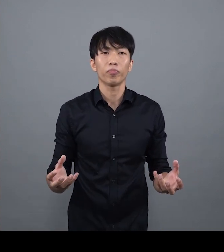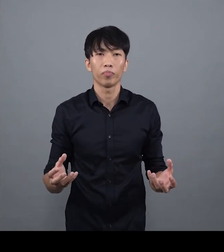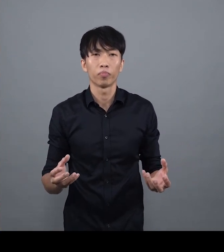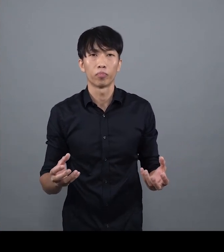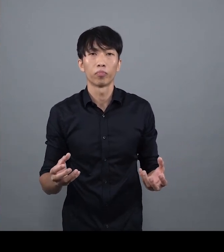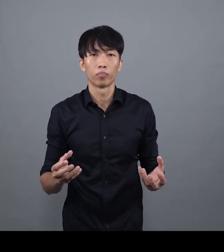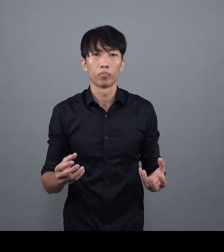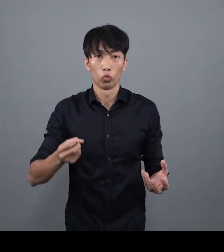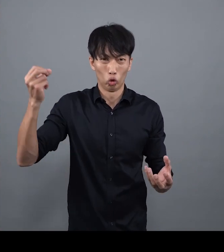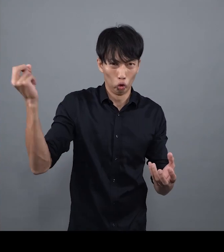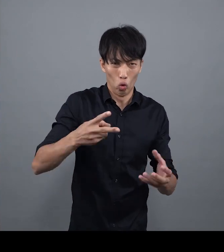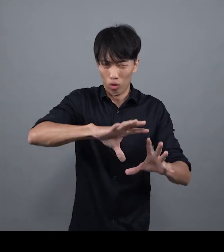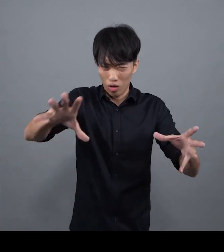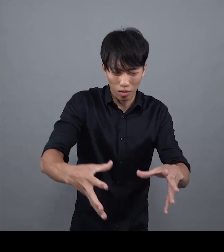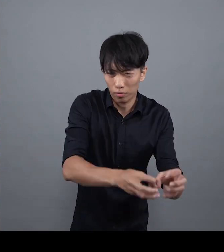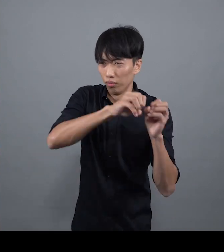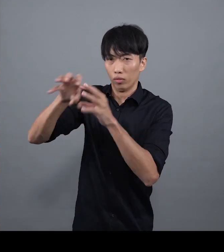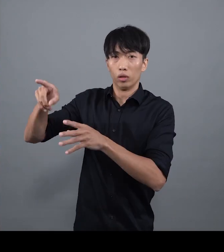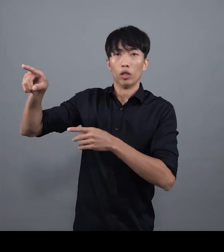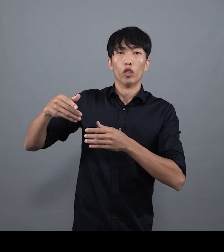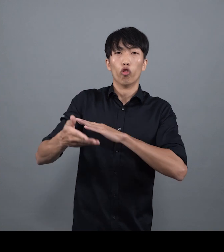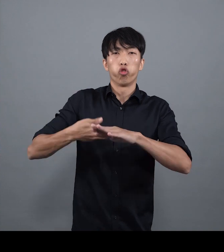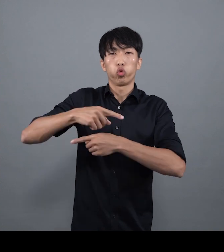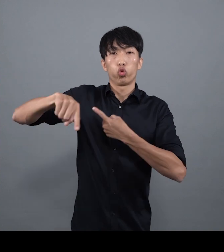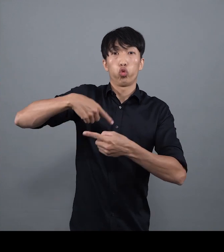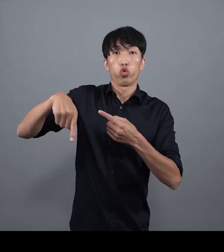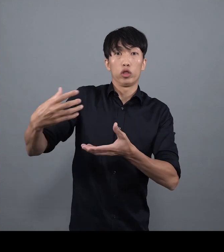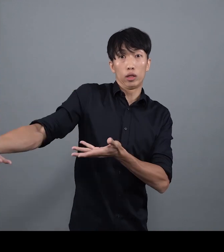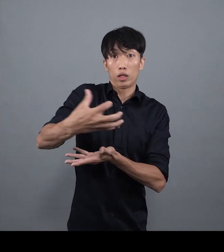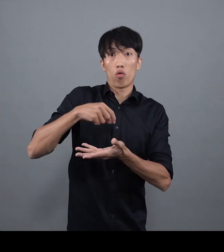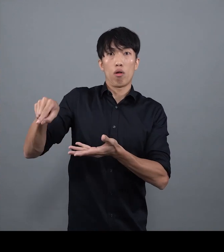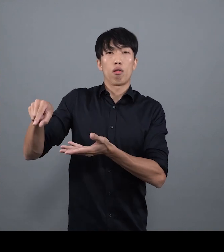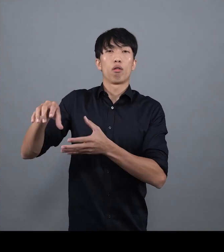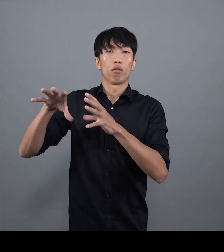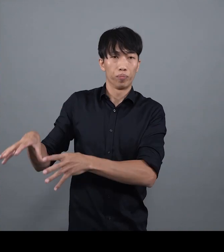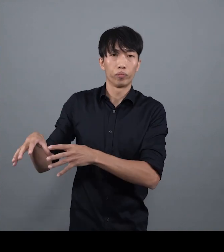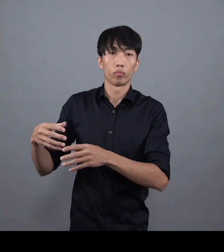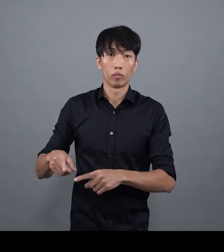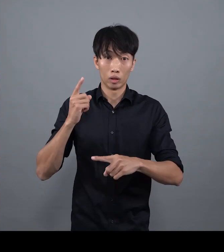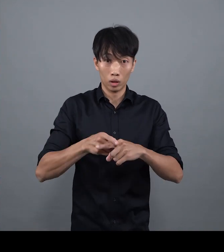before they’re taken for recycling As these things are being recycled,